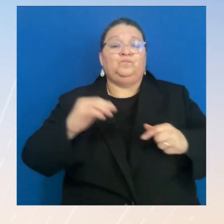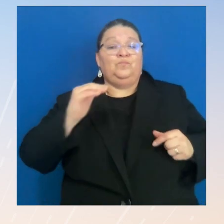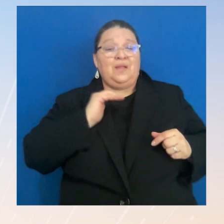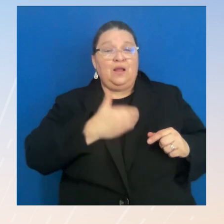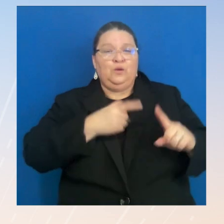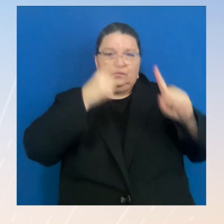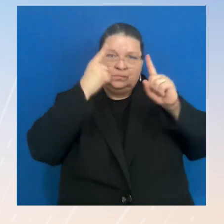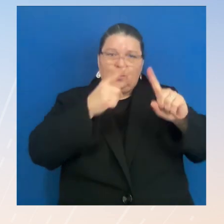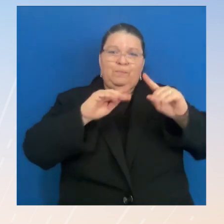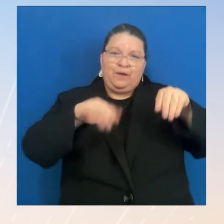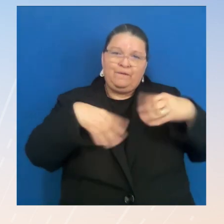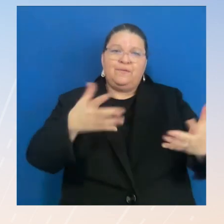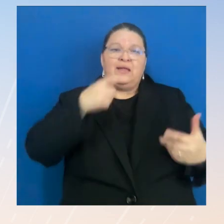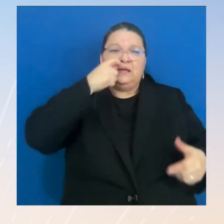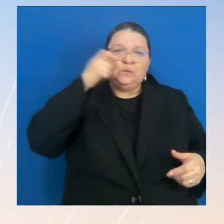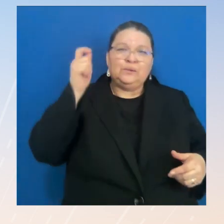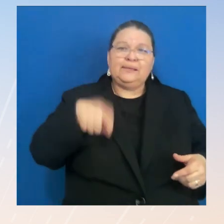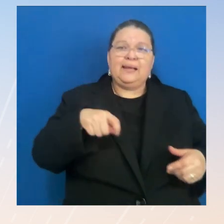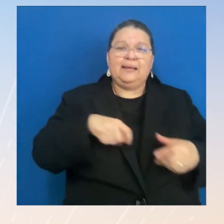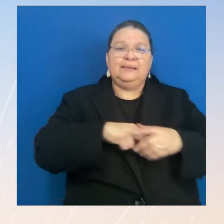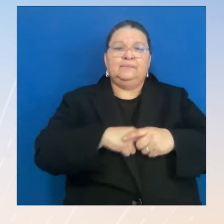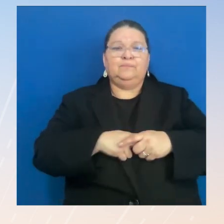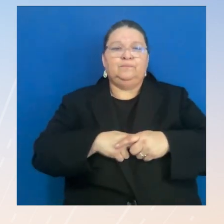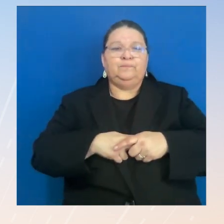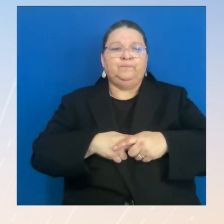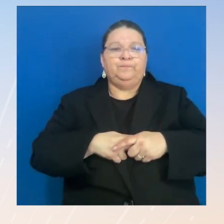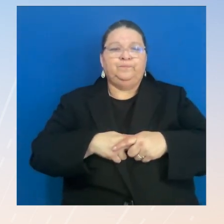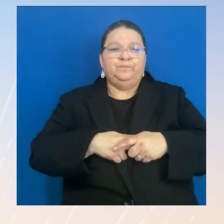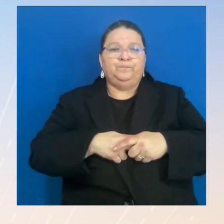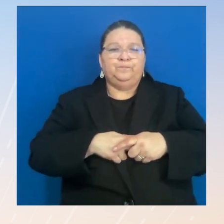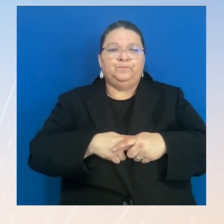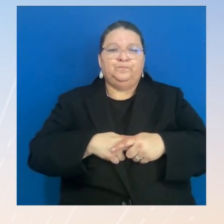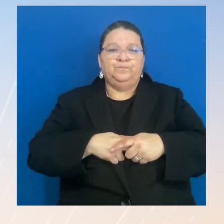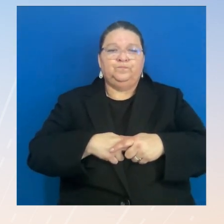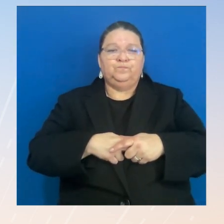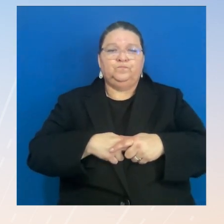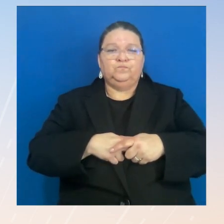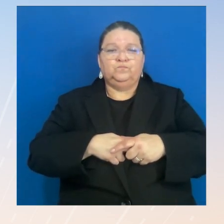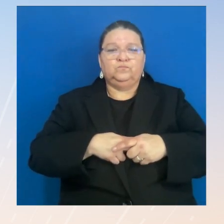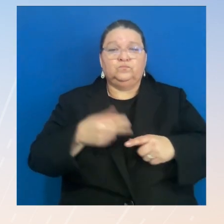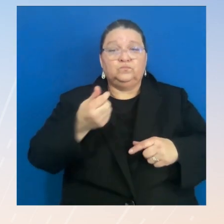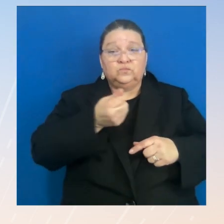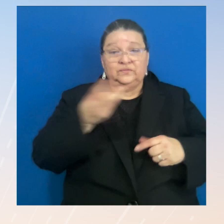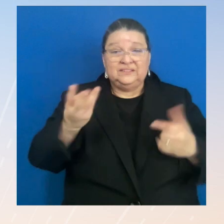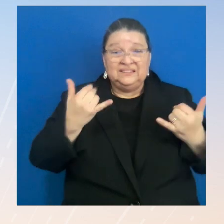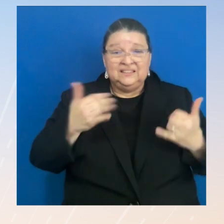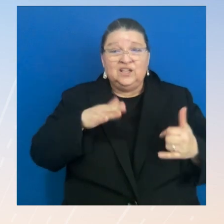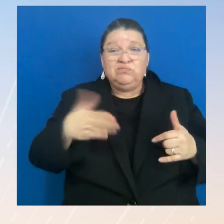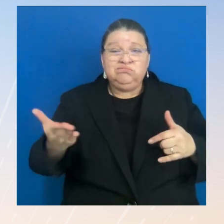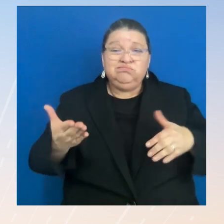these tragic, you know, deaths of journalists that you mentioned, is there any reason to conclude that the Russians are deliberately targeting them?